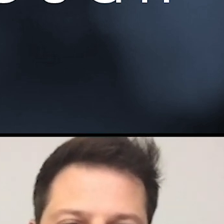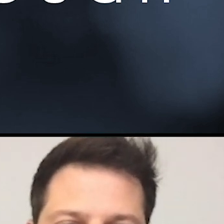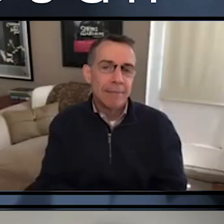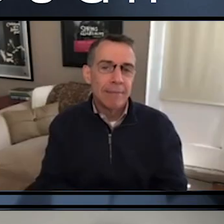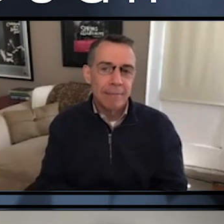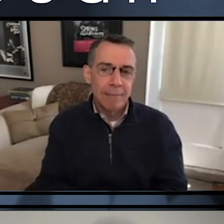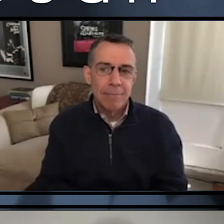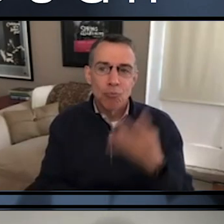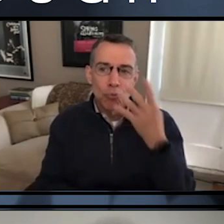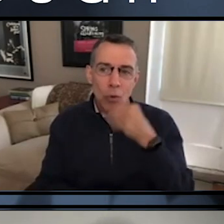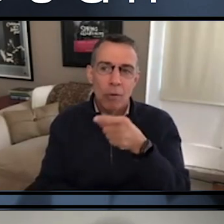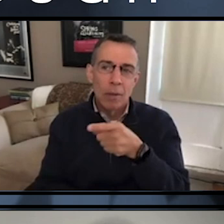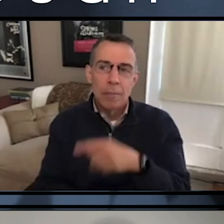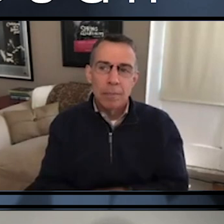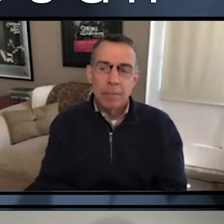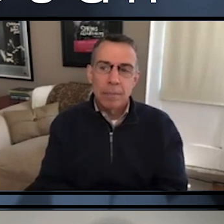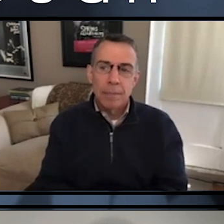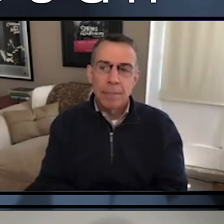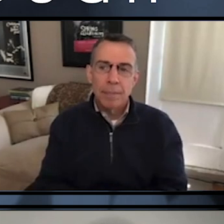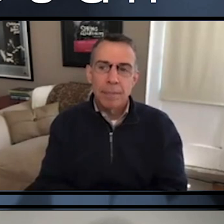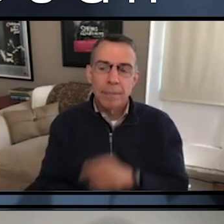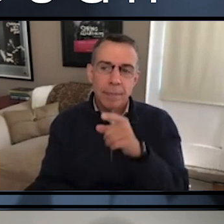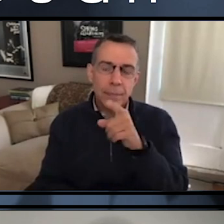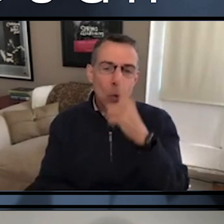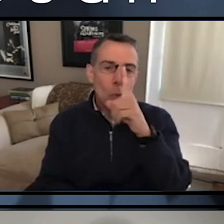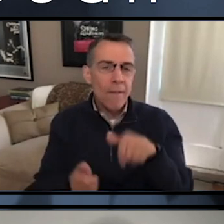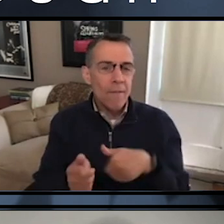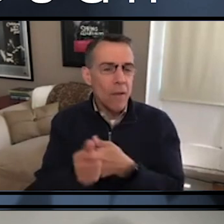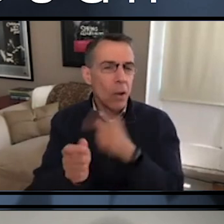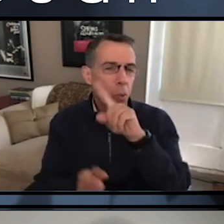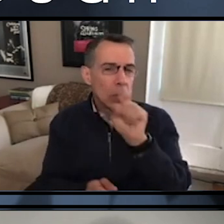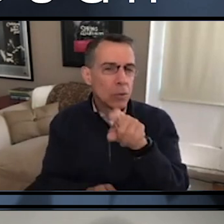Colman: Beautiful Doug. I have one more follow up question with that, because in